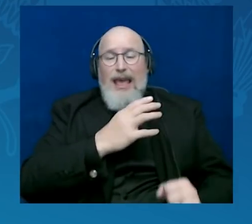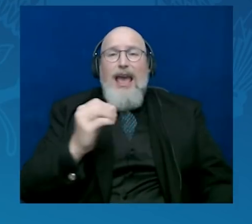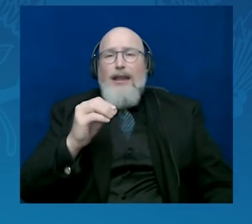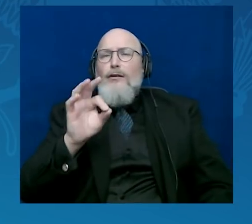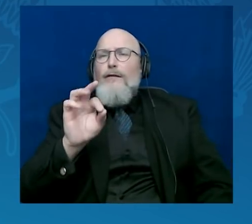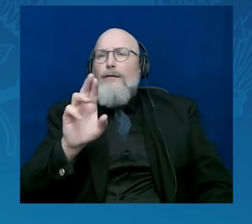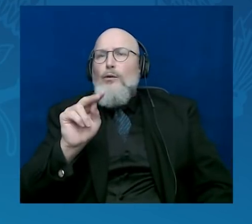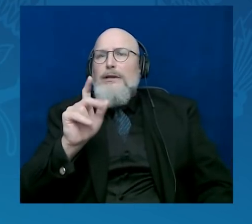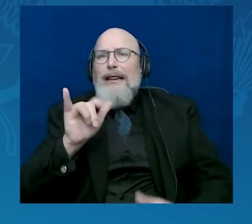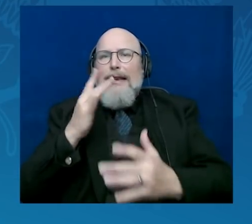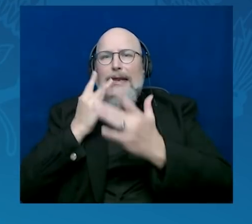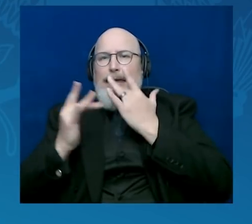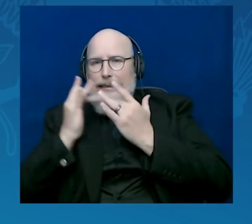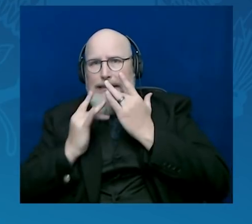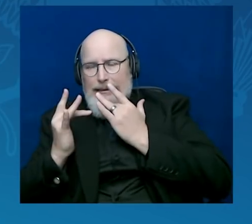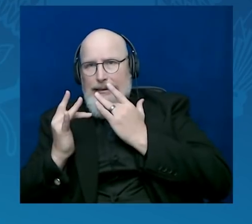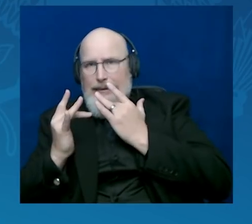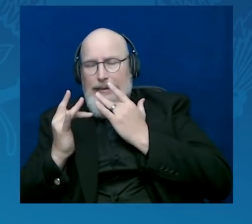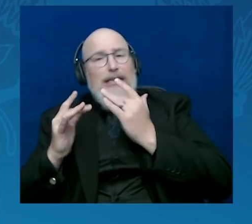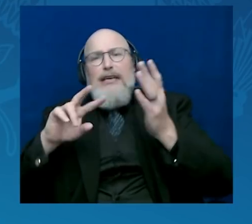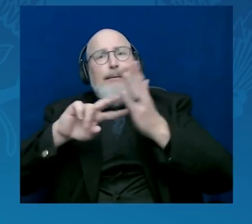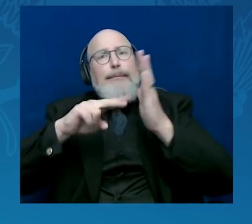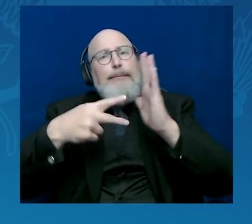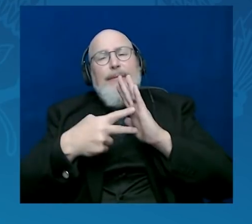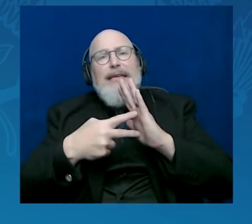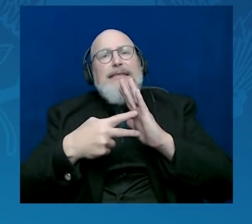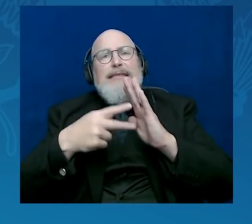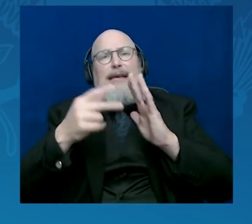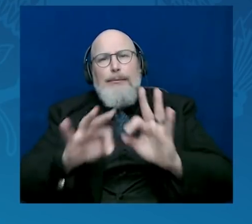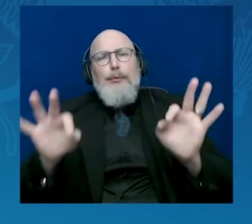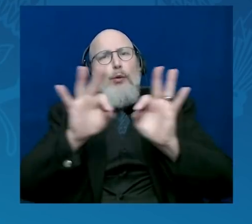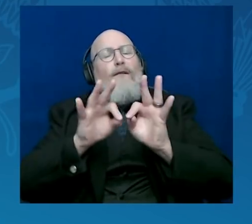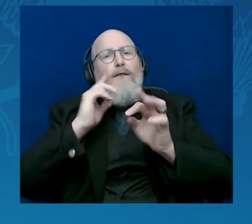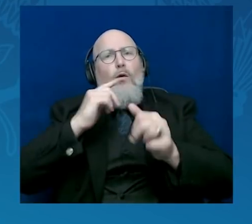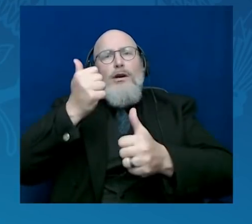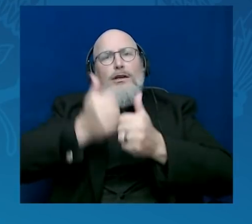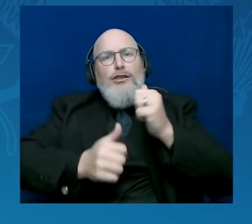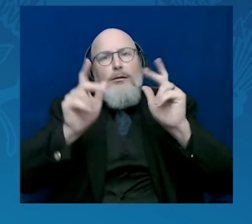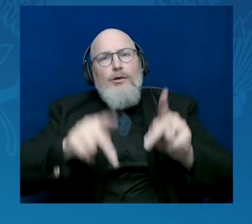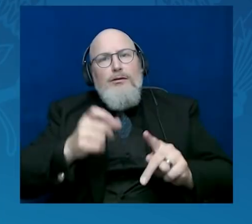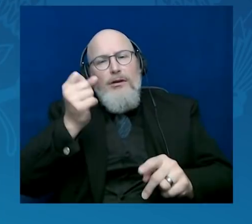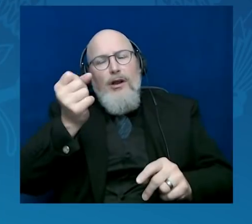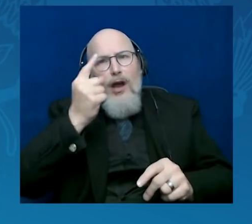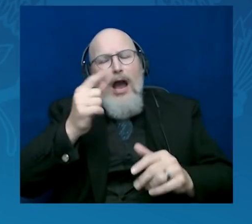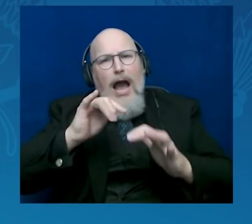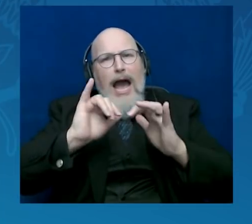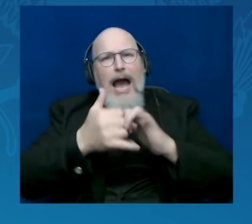meaning that it is incumbent on each of us to understand the strength of democracy to deliver for the people,